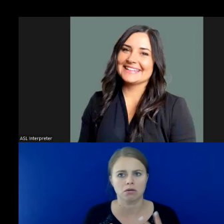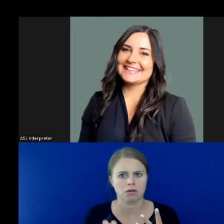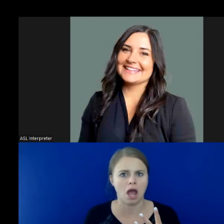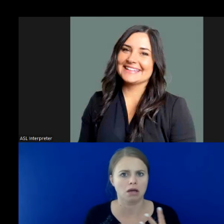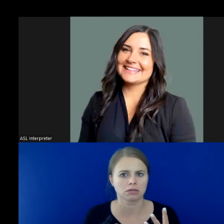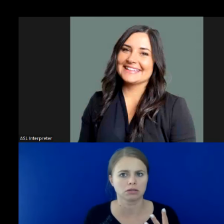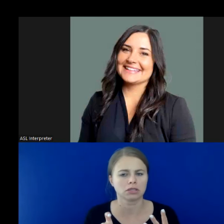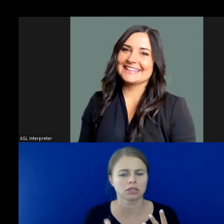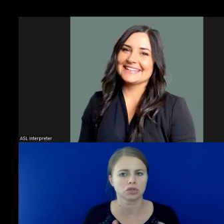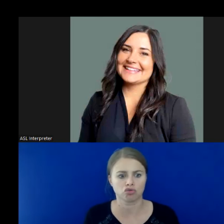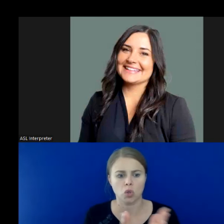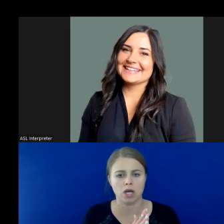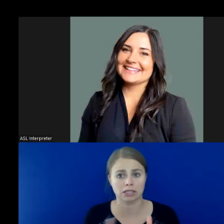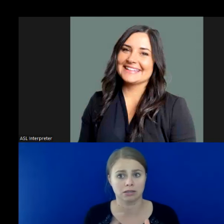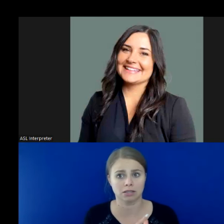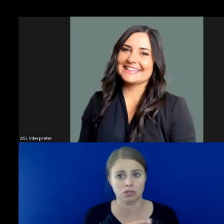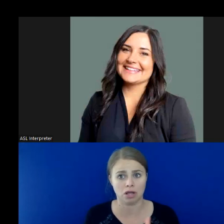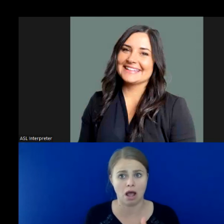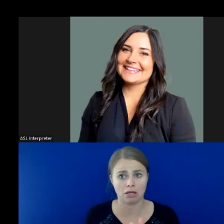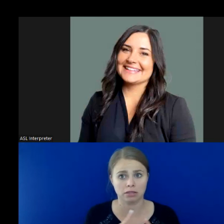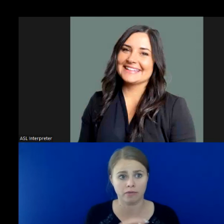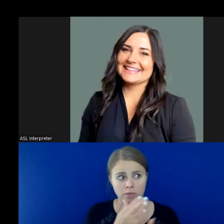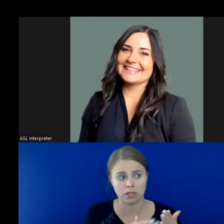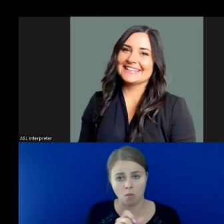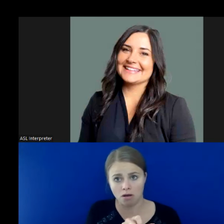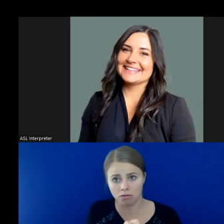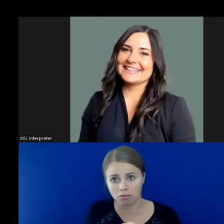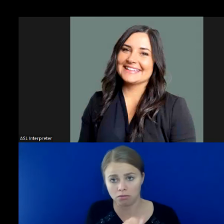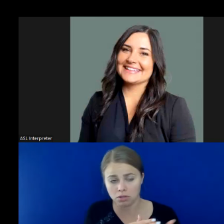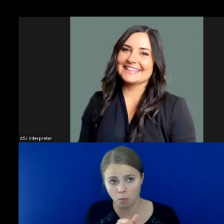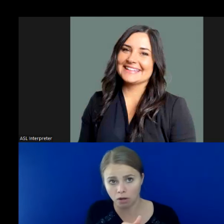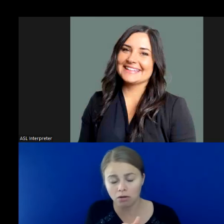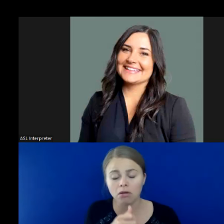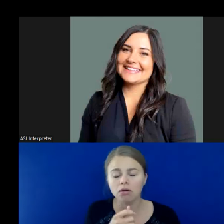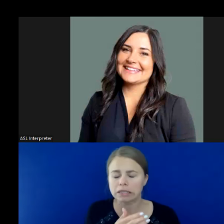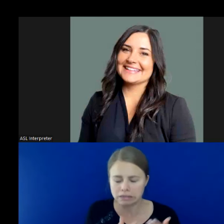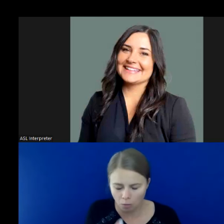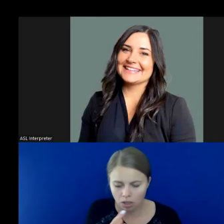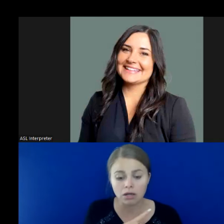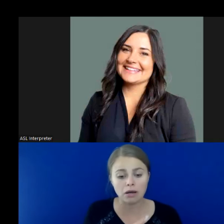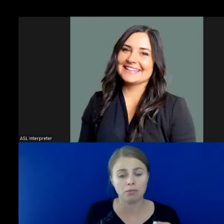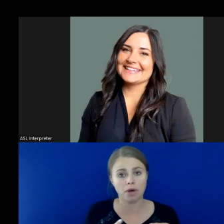to request the initial access from someone. But accessing the solution itself did not require someone